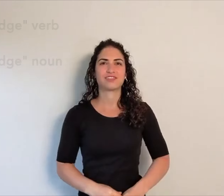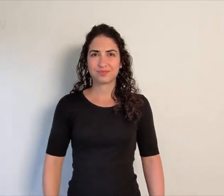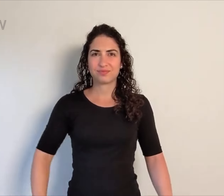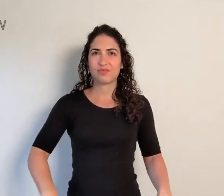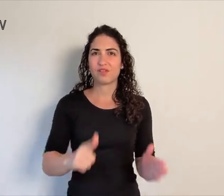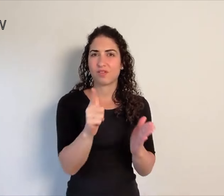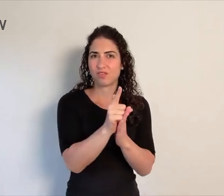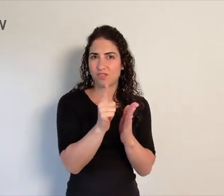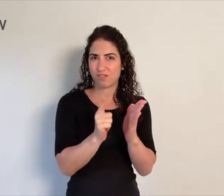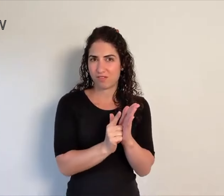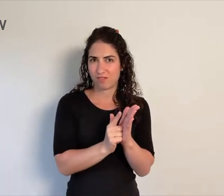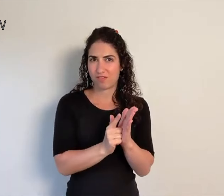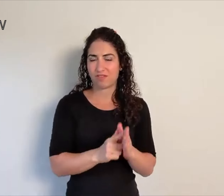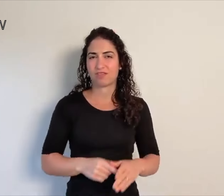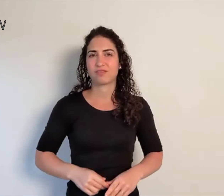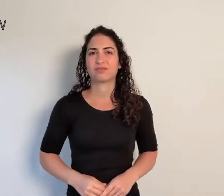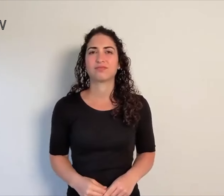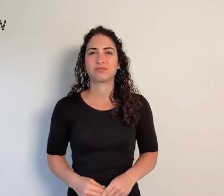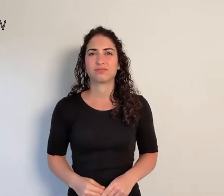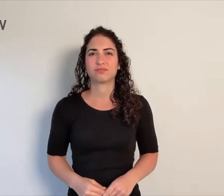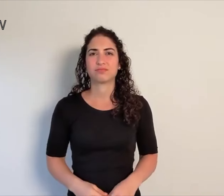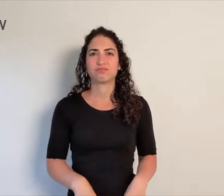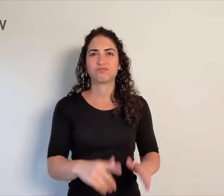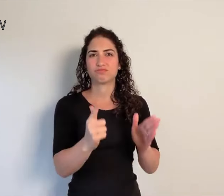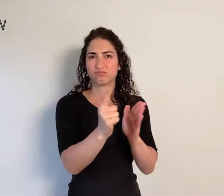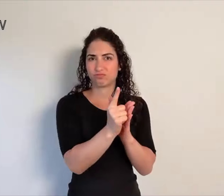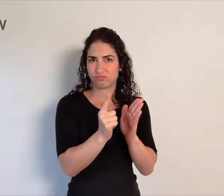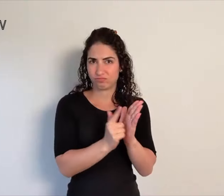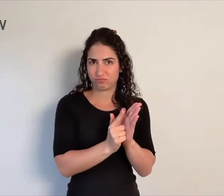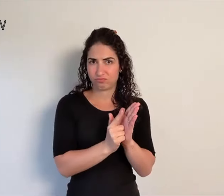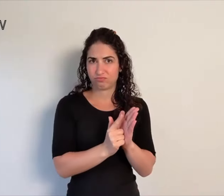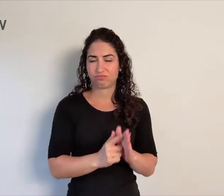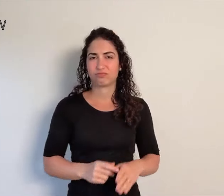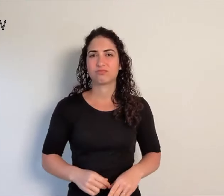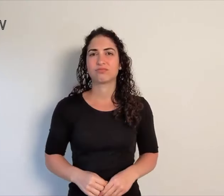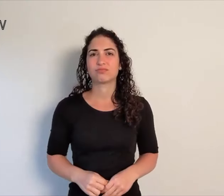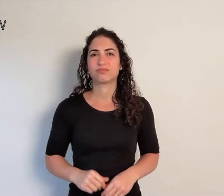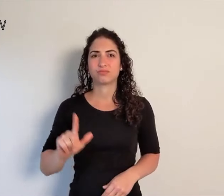LAW